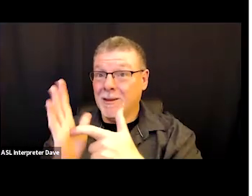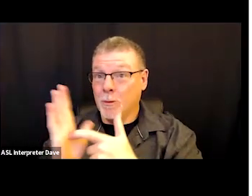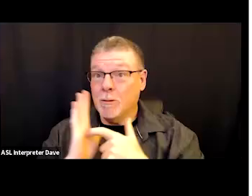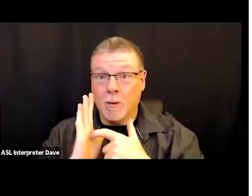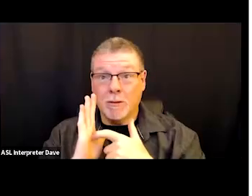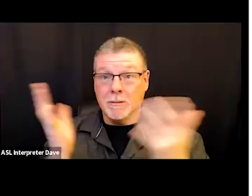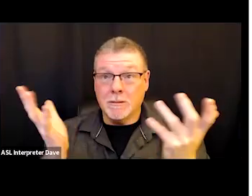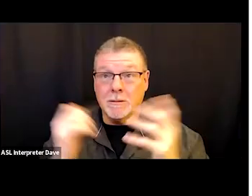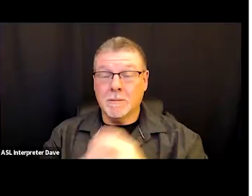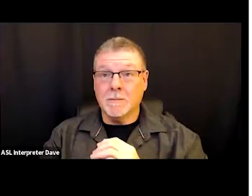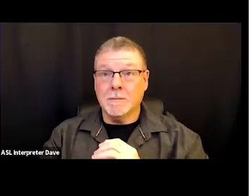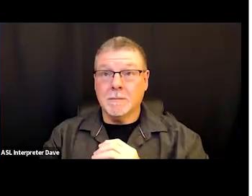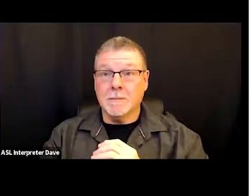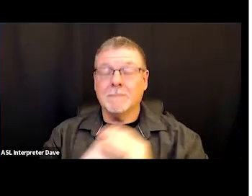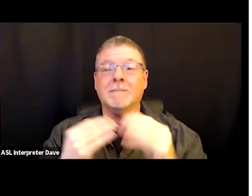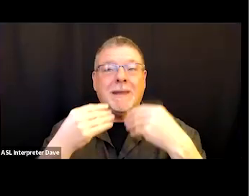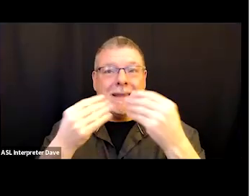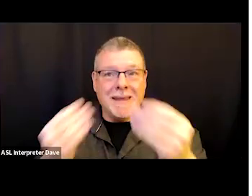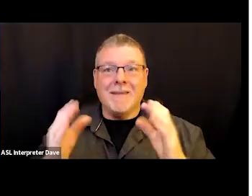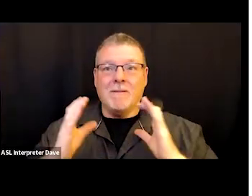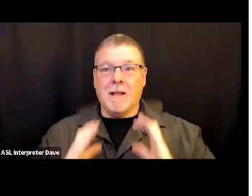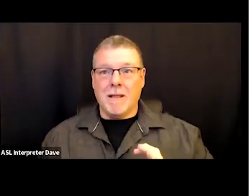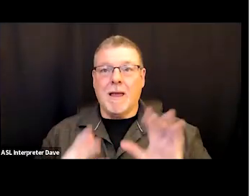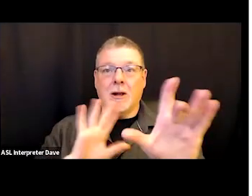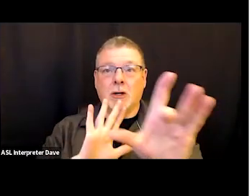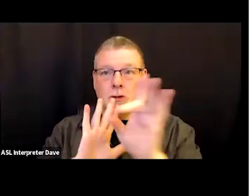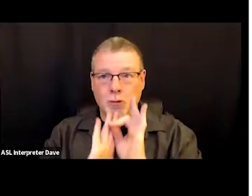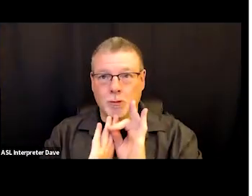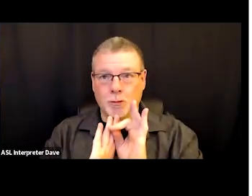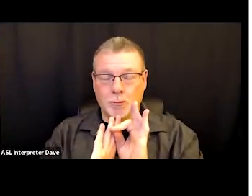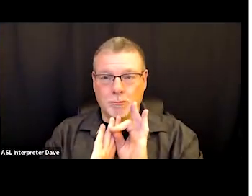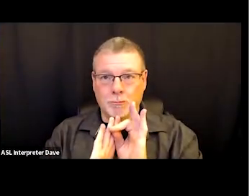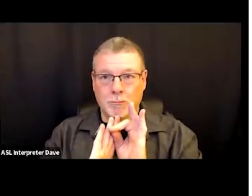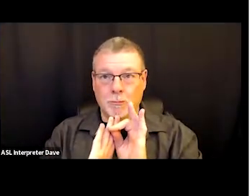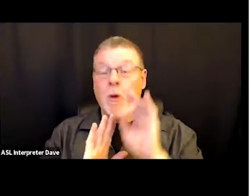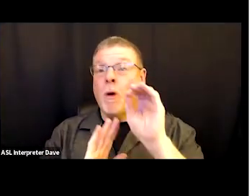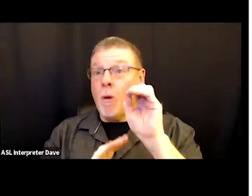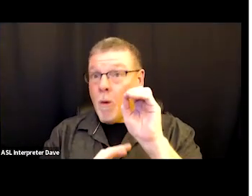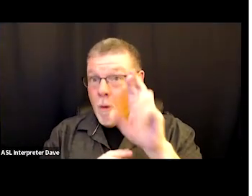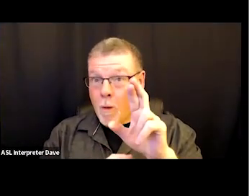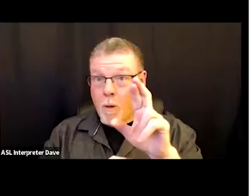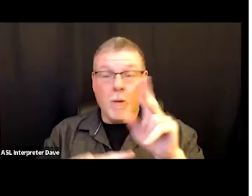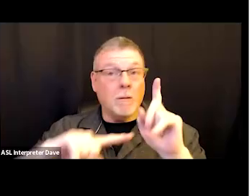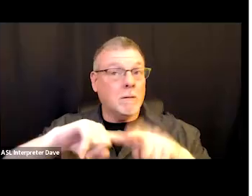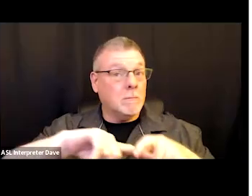It takes us to give the client the ability to choose their methodology and/or to pause when triggered